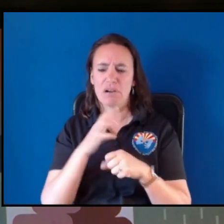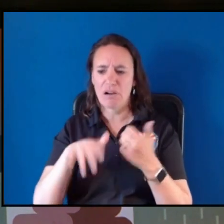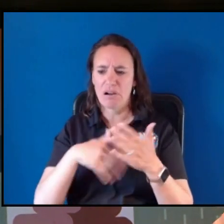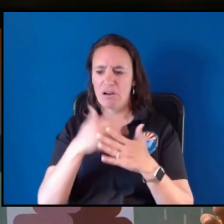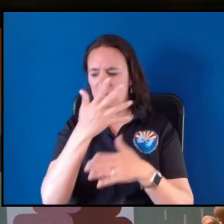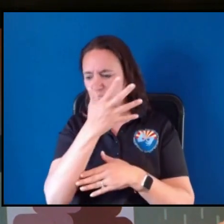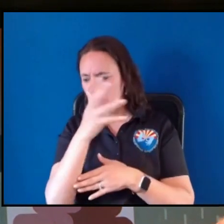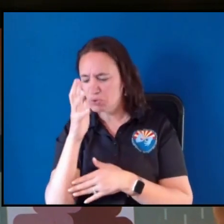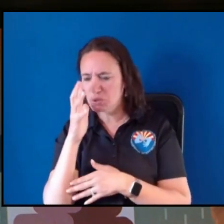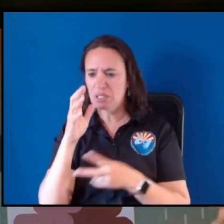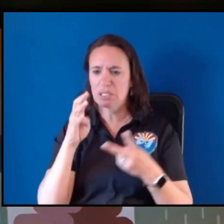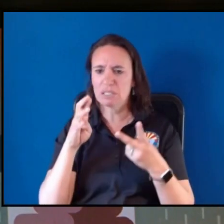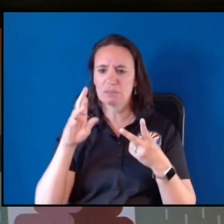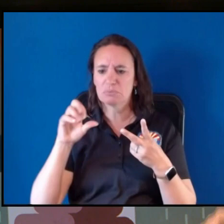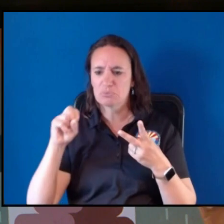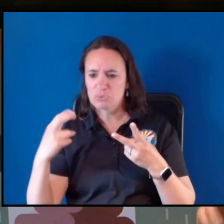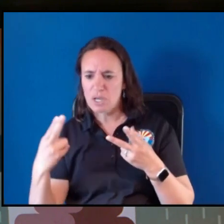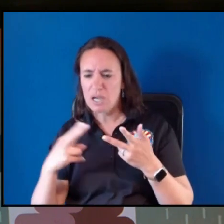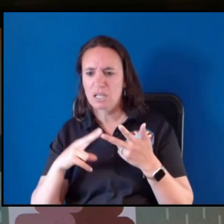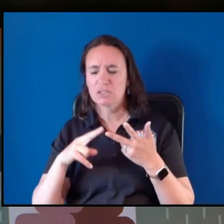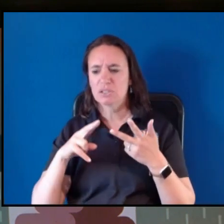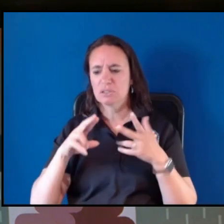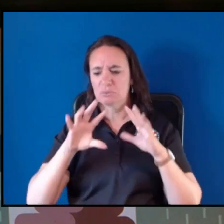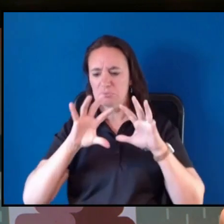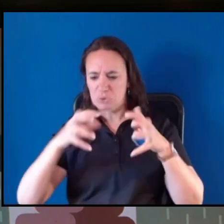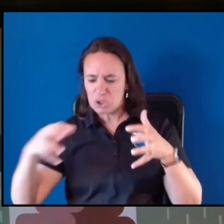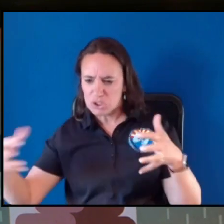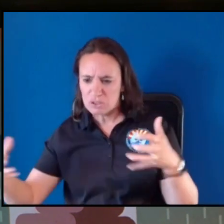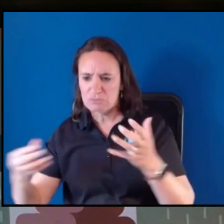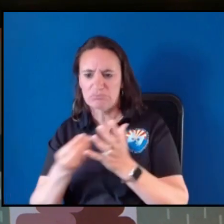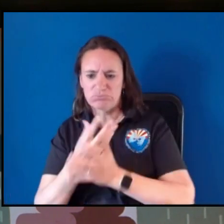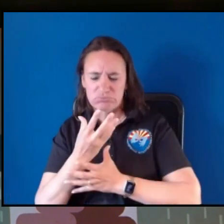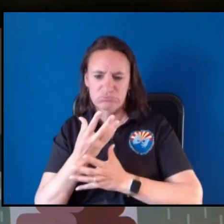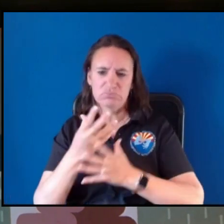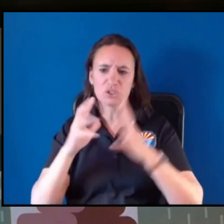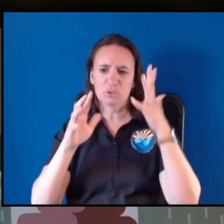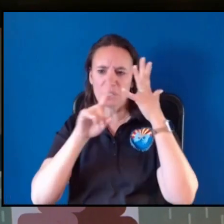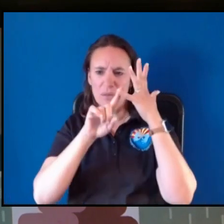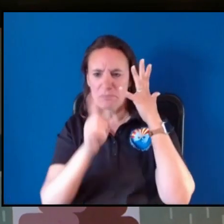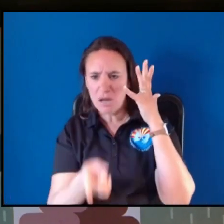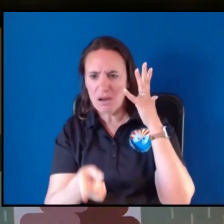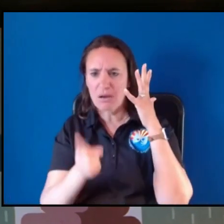bushes dropping the limbs, the leaves, the needles, and they